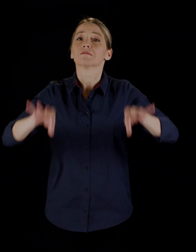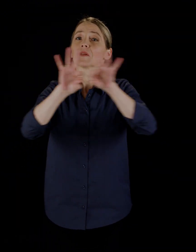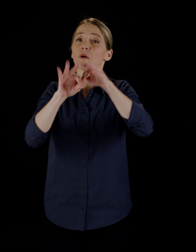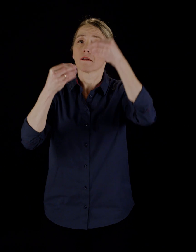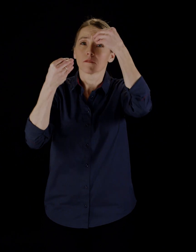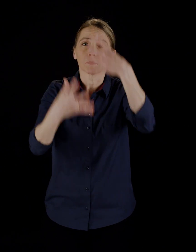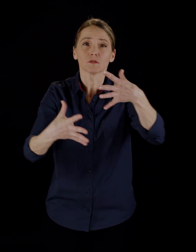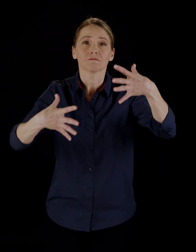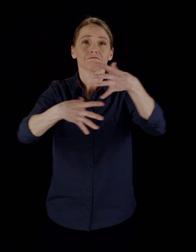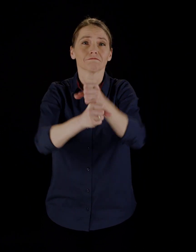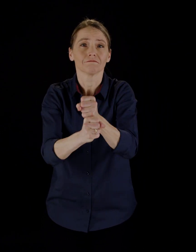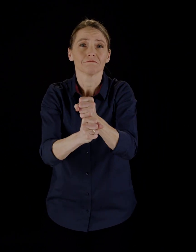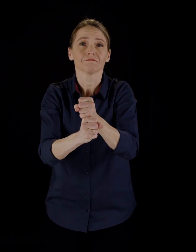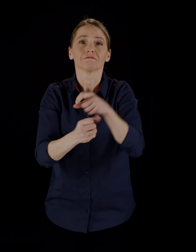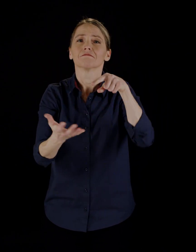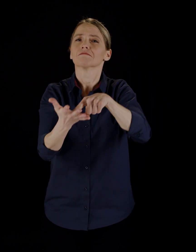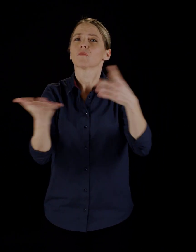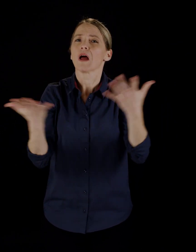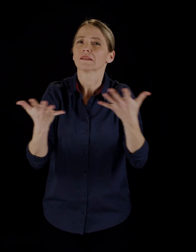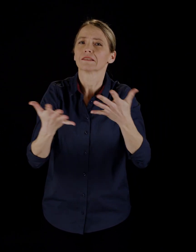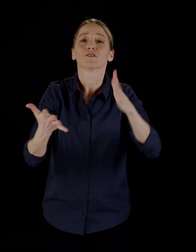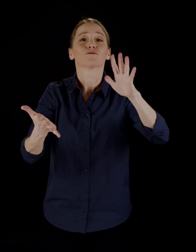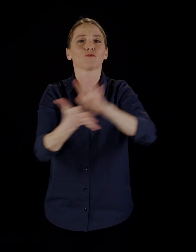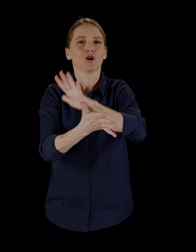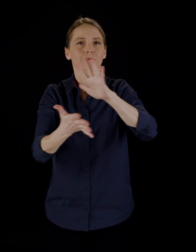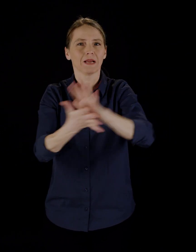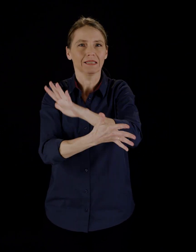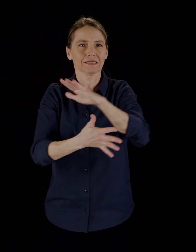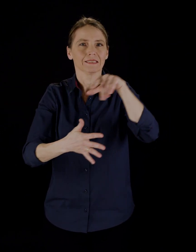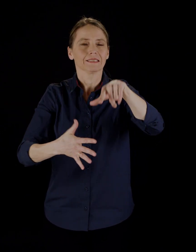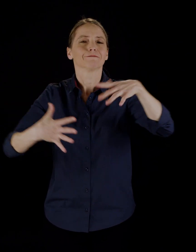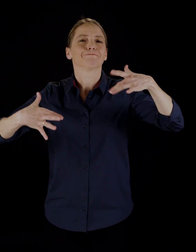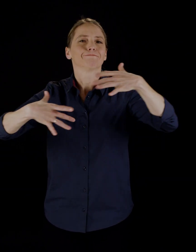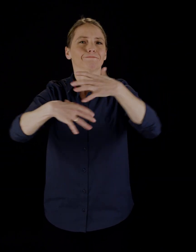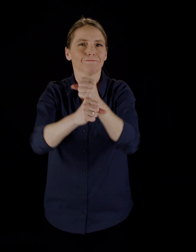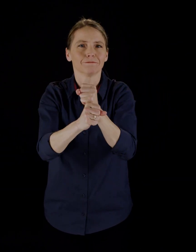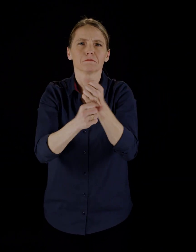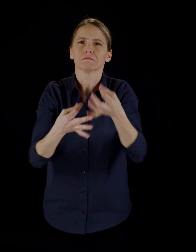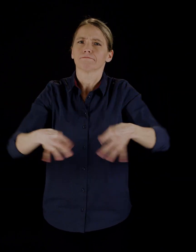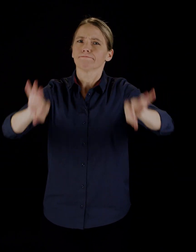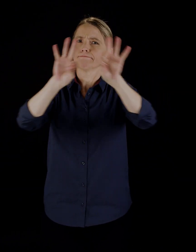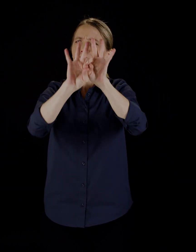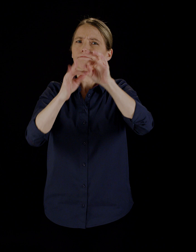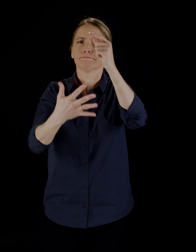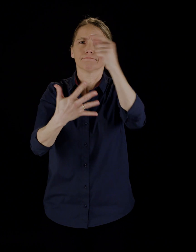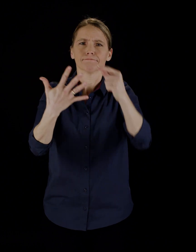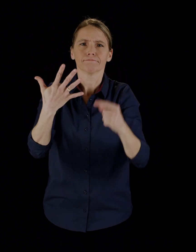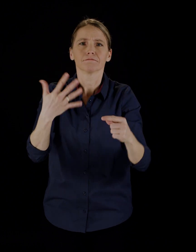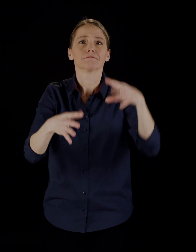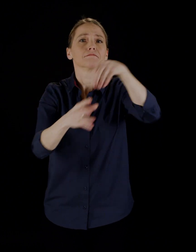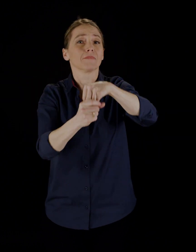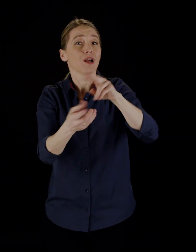A Critical Information Summary is a document that summarizes key elements of the contract for the customer.